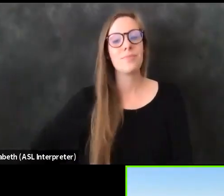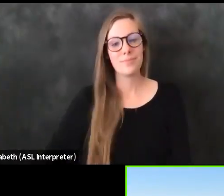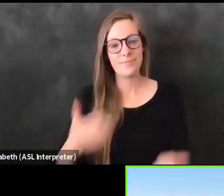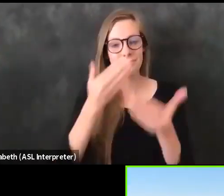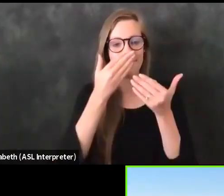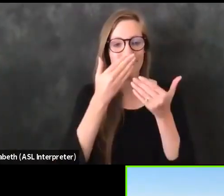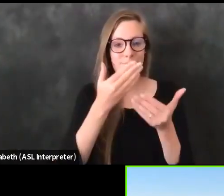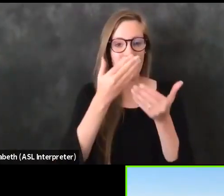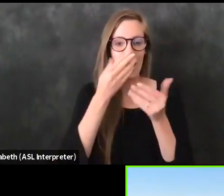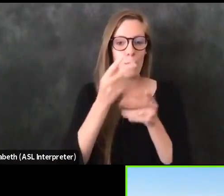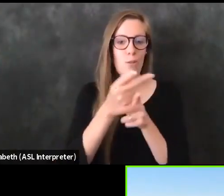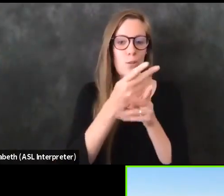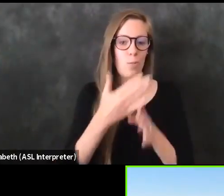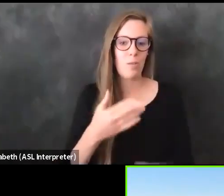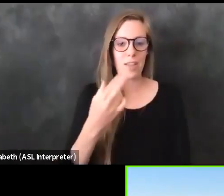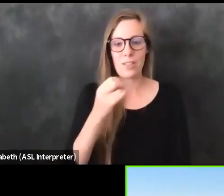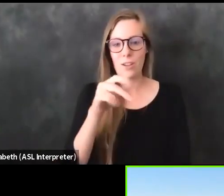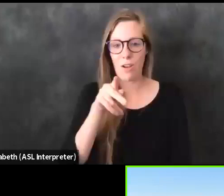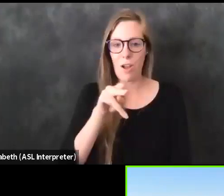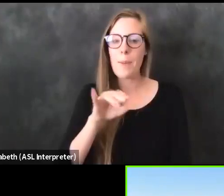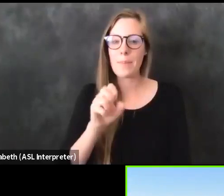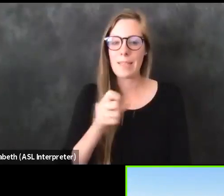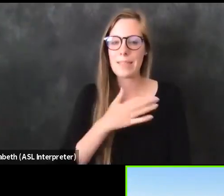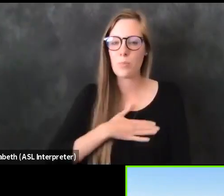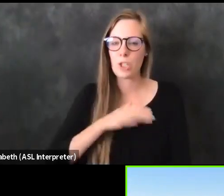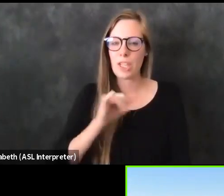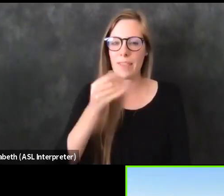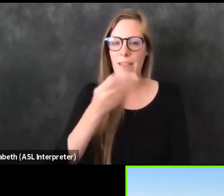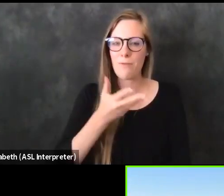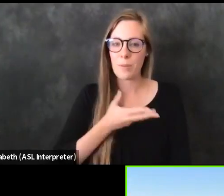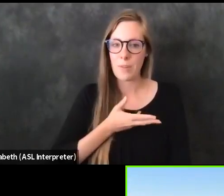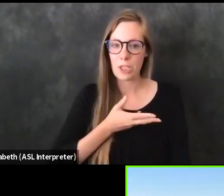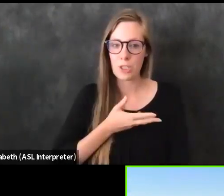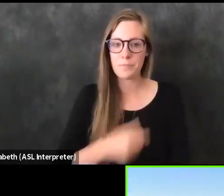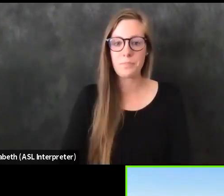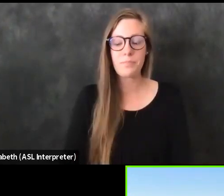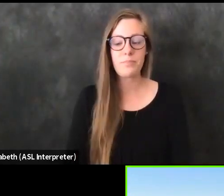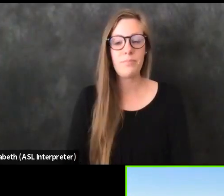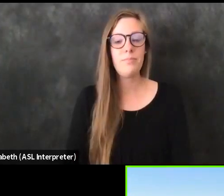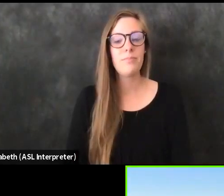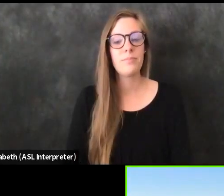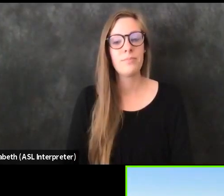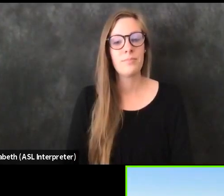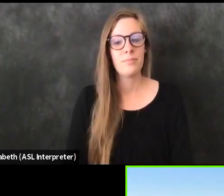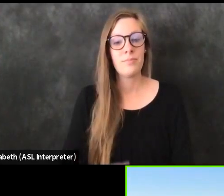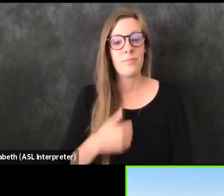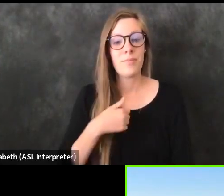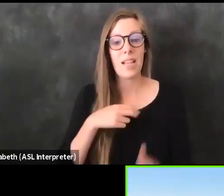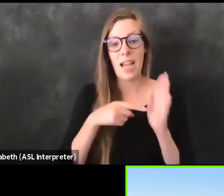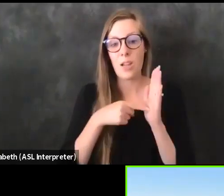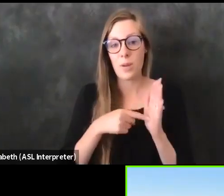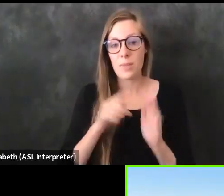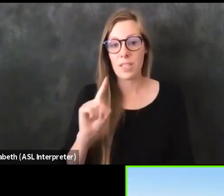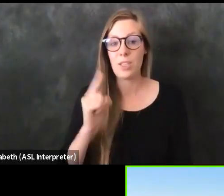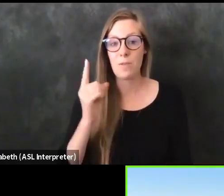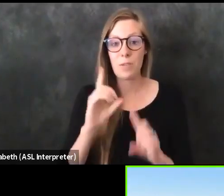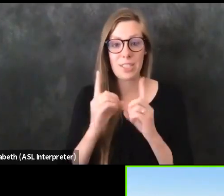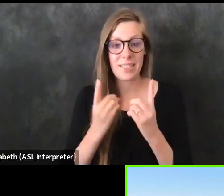appreciate the information that you just presented. I am Susan Gorin. I represent the first district and I am